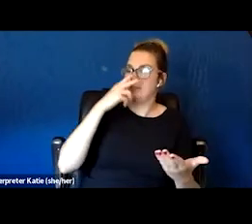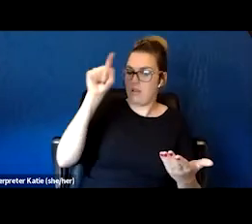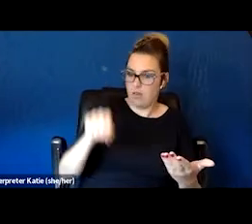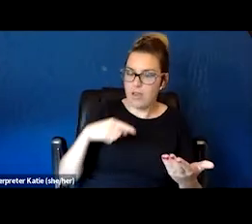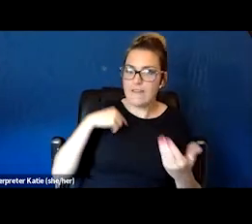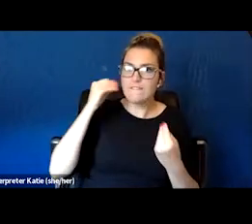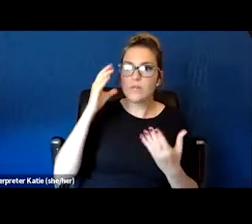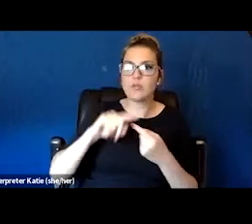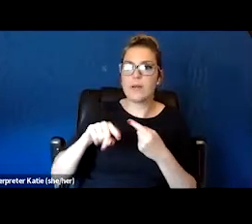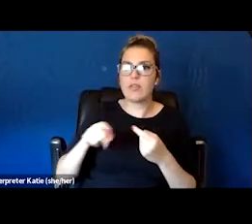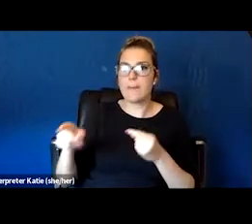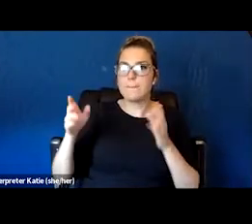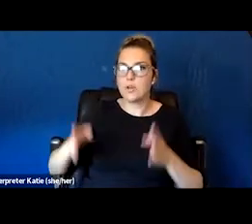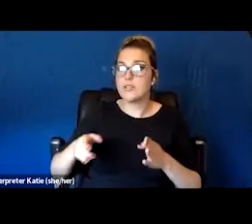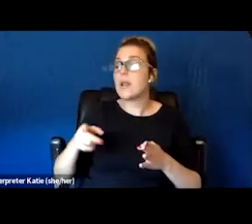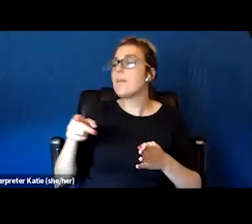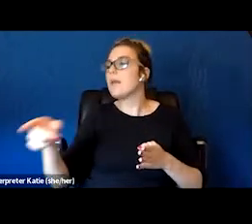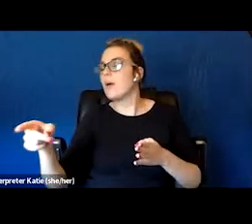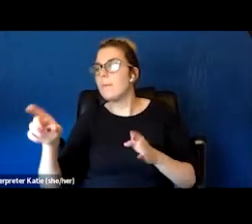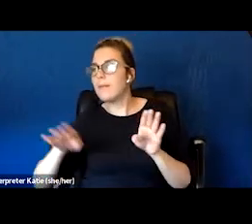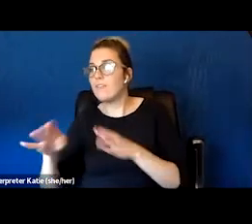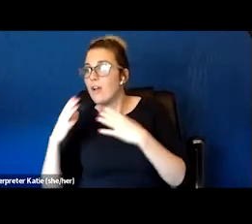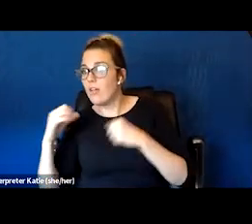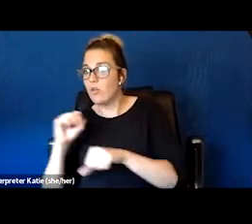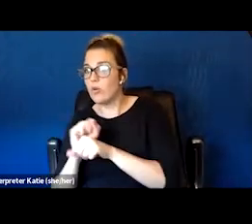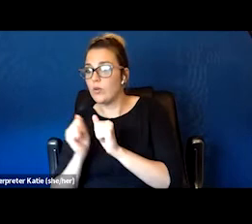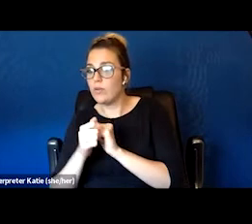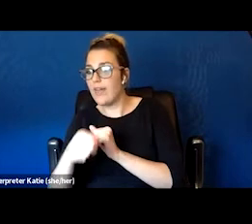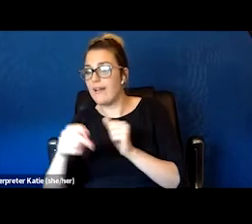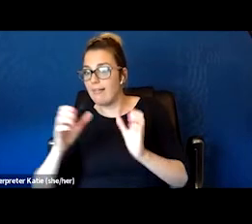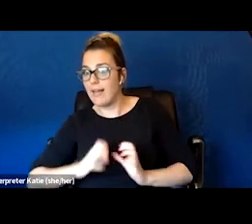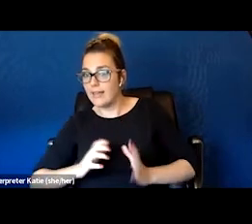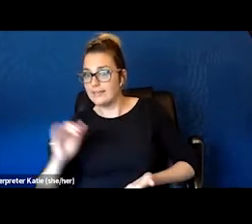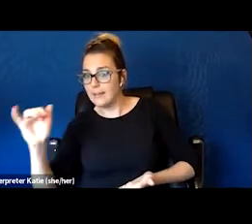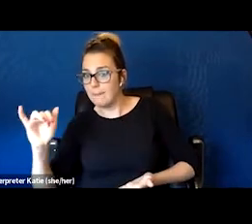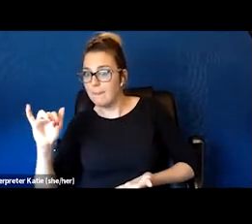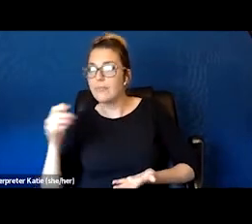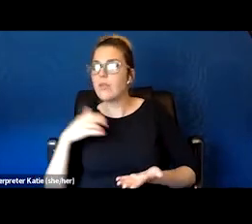in Behavioral Health. So that's been a really great addition to our system of care.